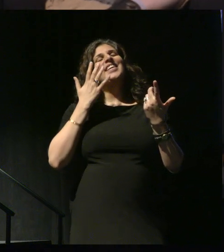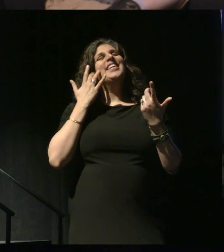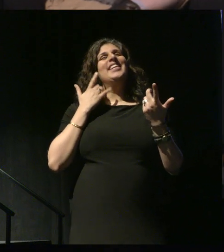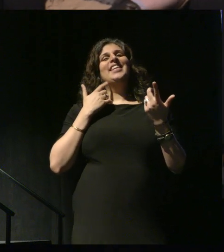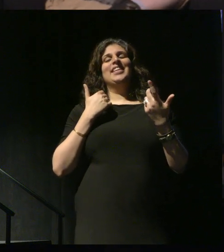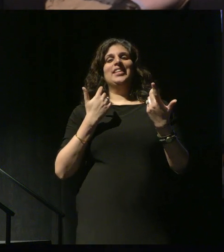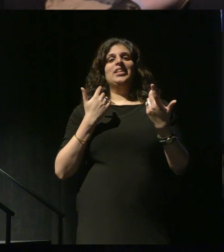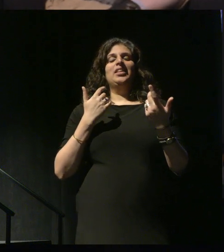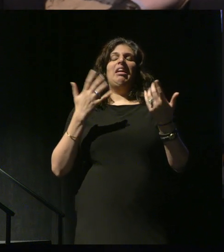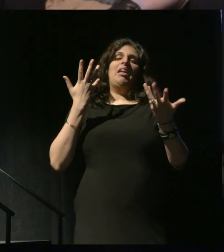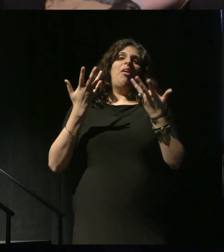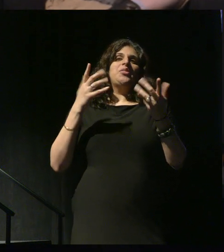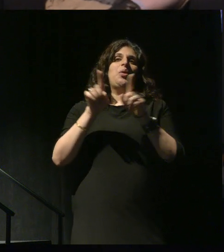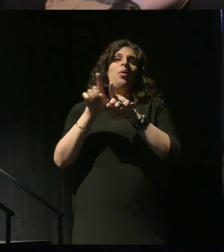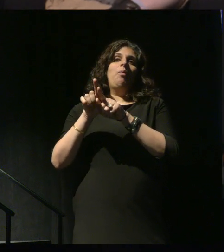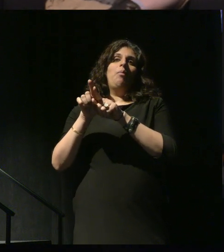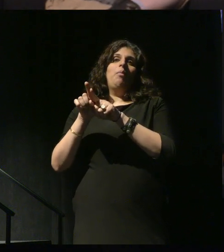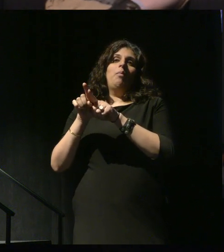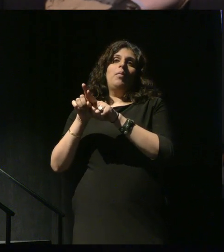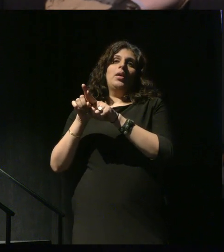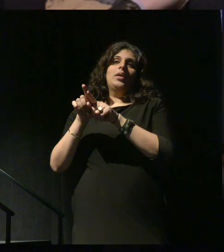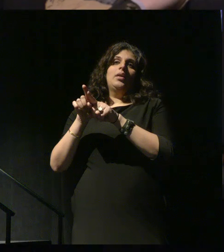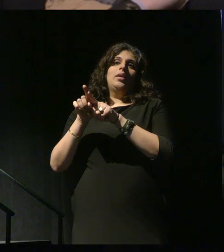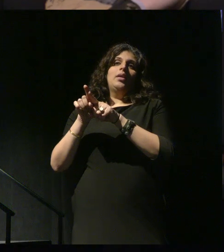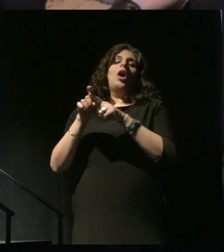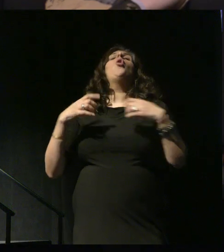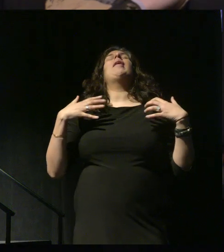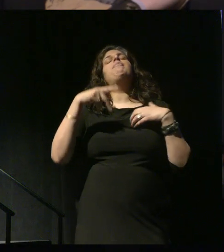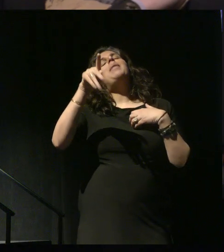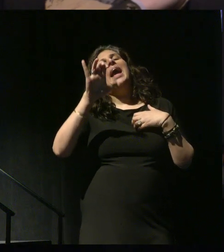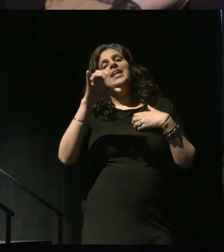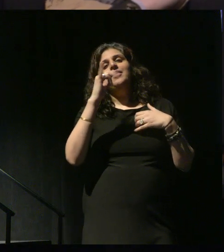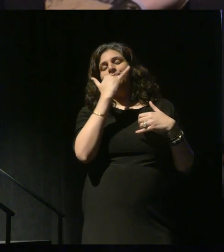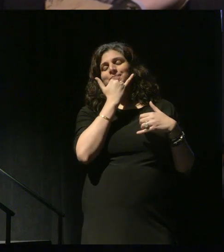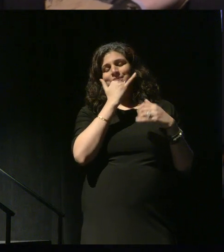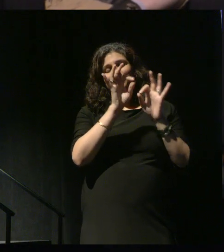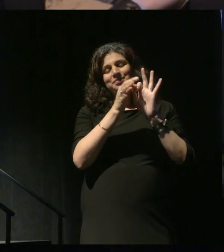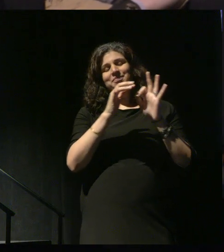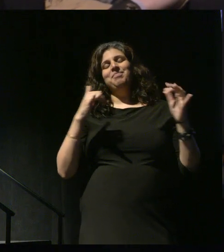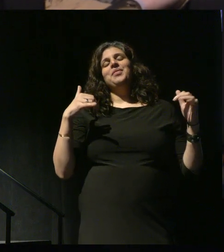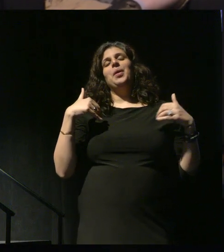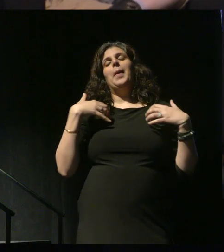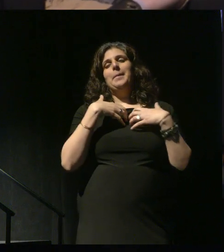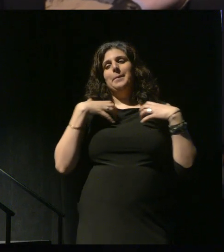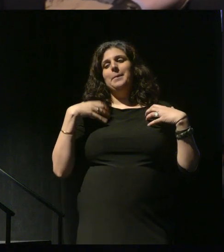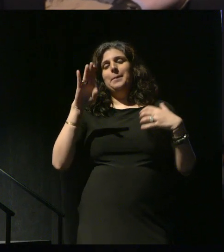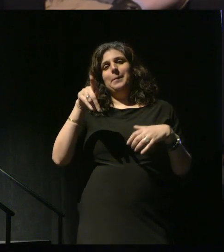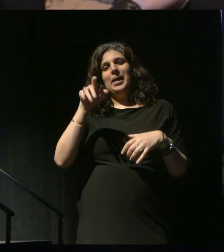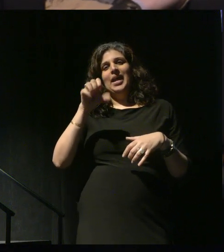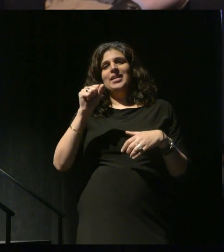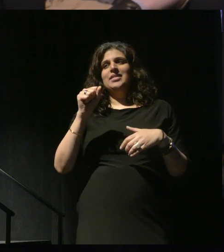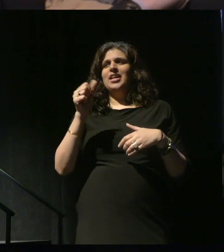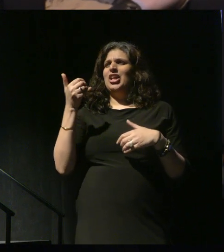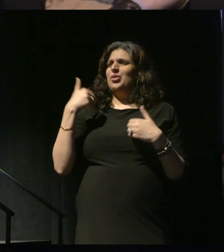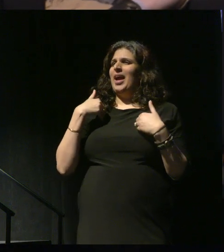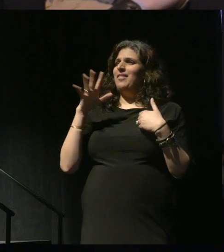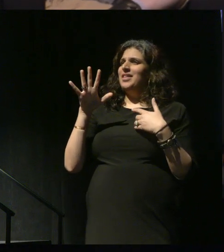and also maybe, you know, had a lordship or whatever. But you have a very subversive take